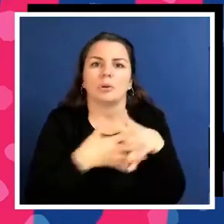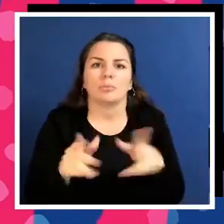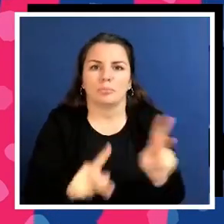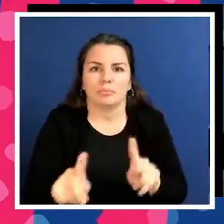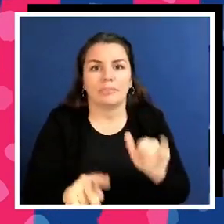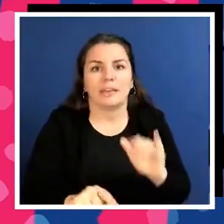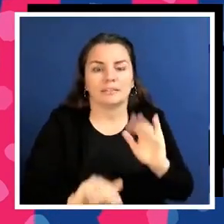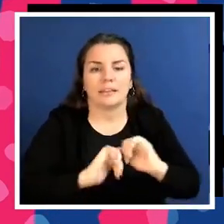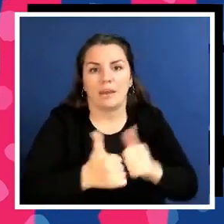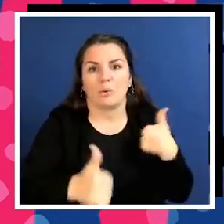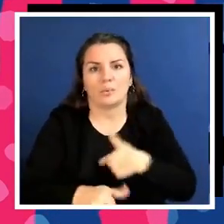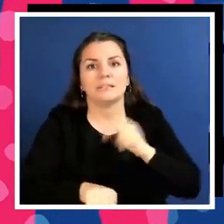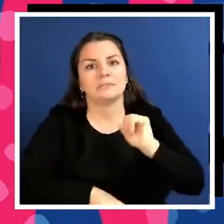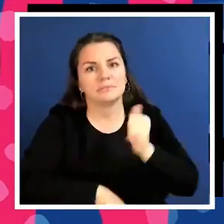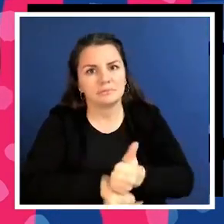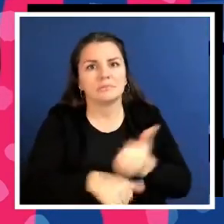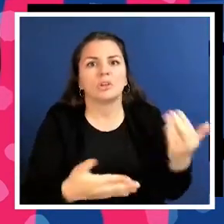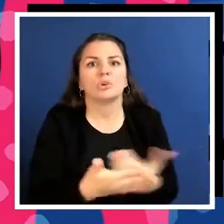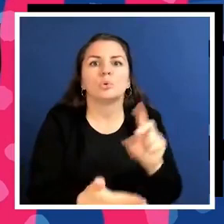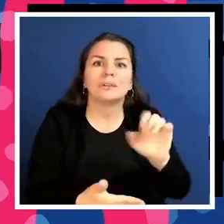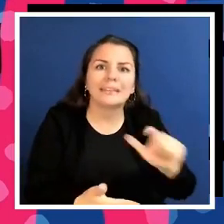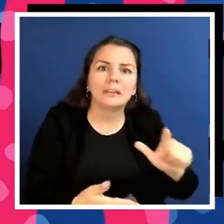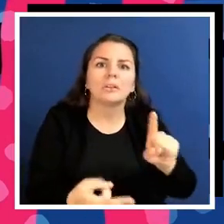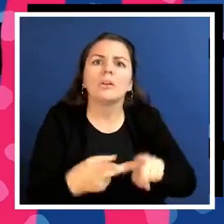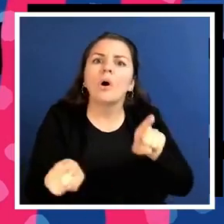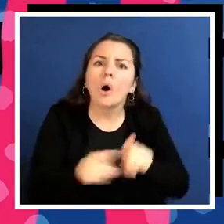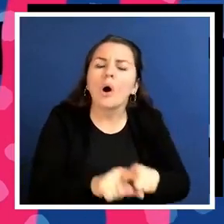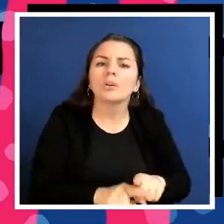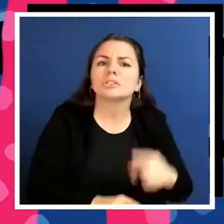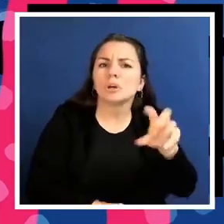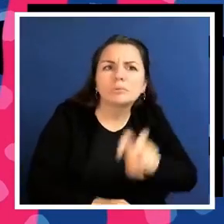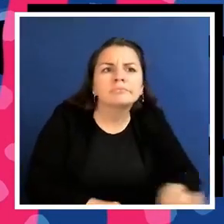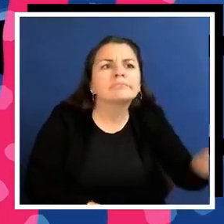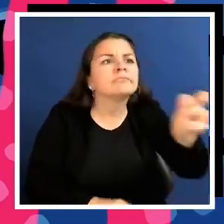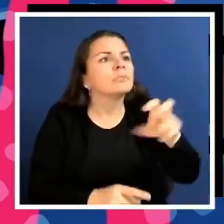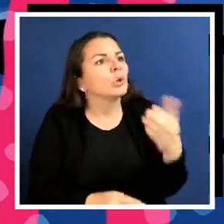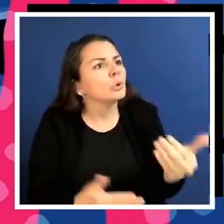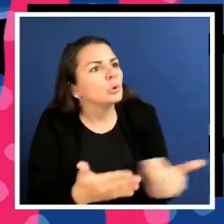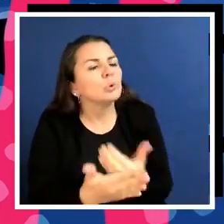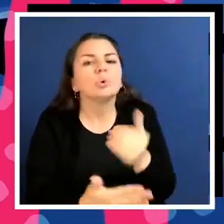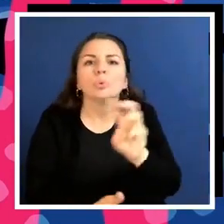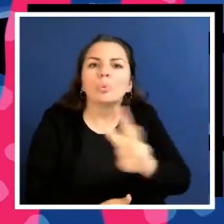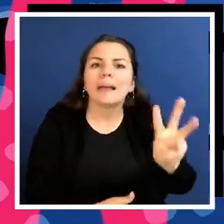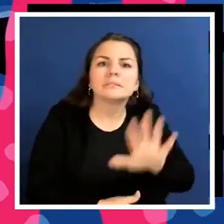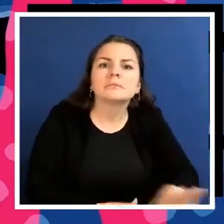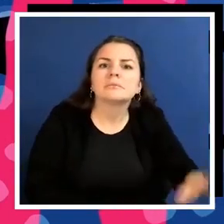HUMANITY. IF WE LEAVE WITH OUR HUMANITY THERE IS NOTHING WE CAN'T DO